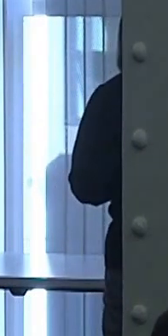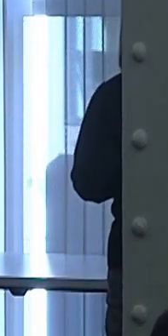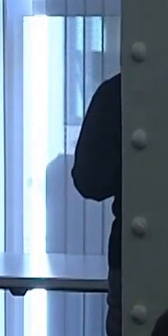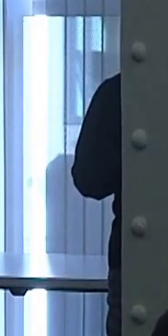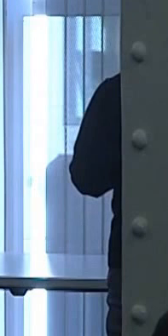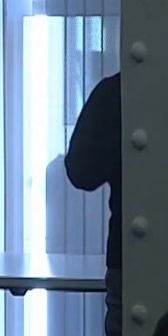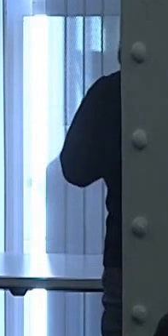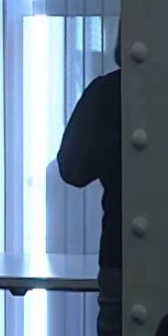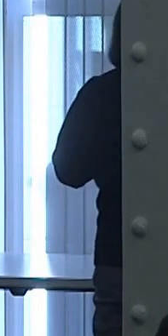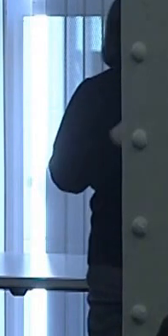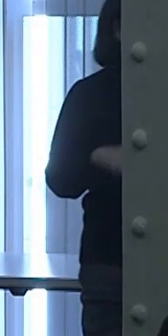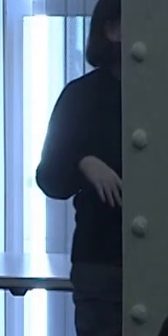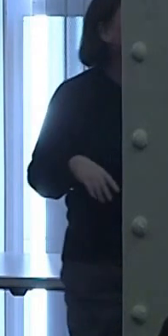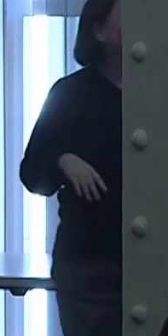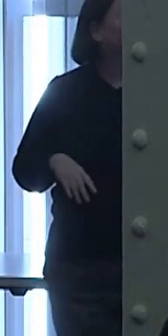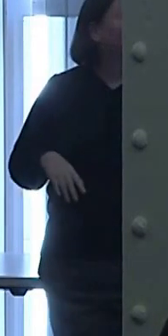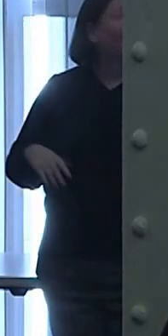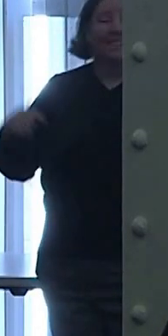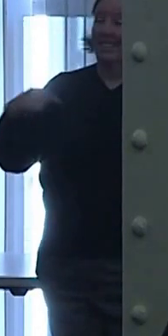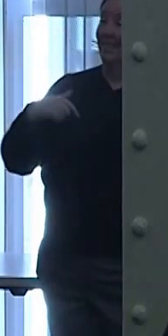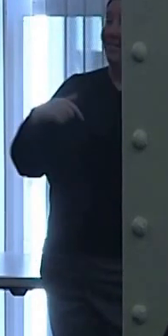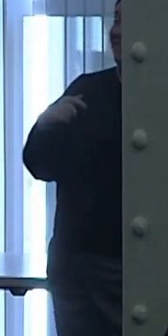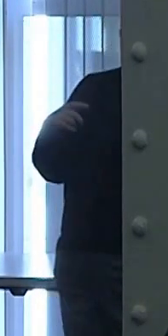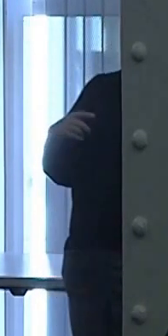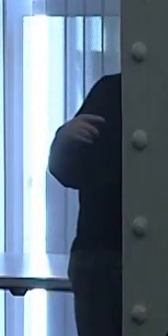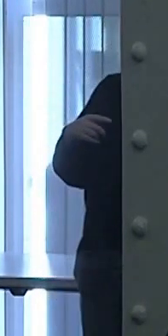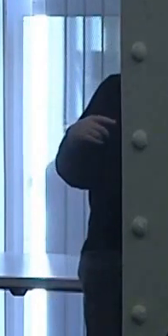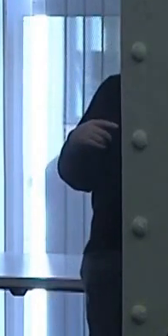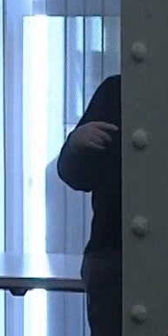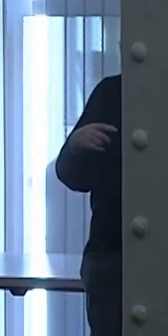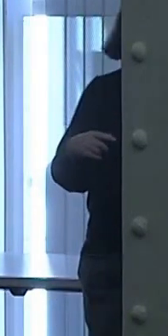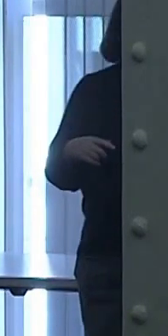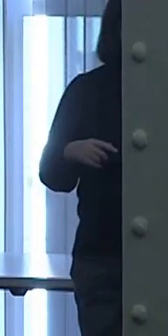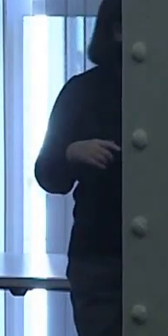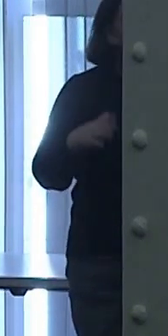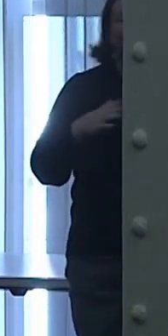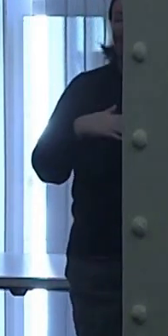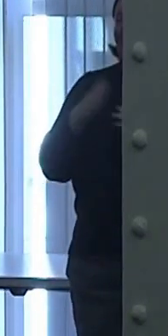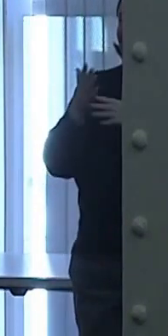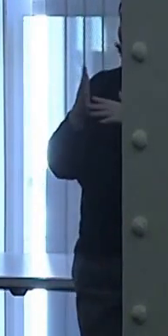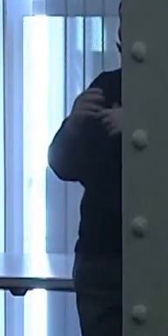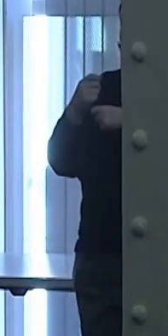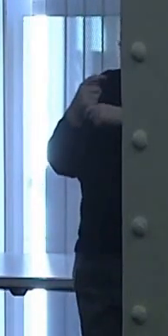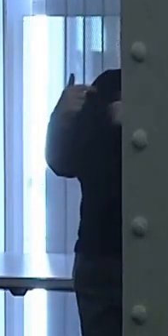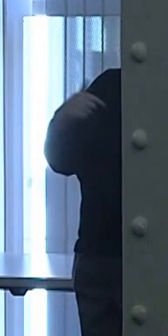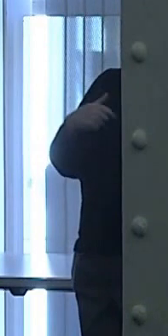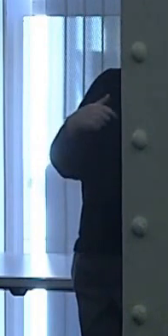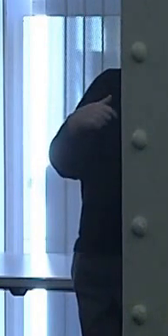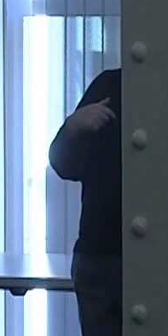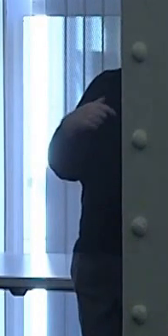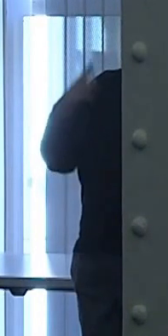So, this is me as a pinata a partner made of me and I know the date because it